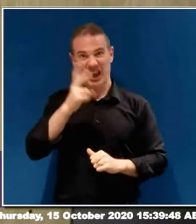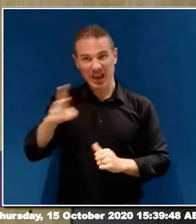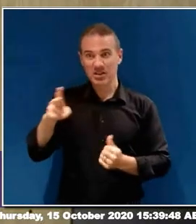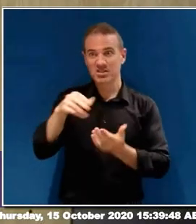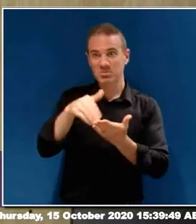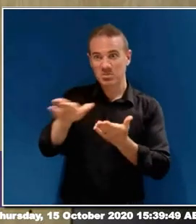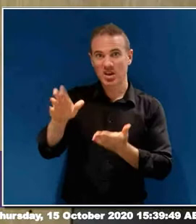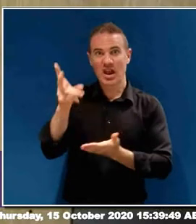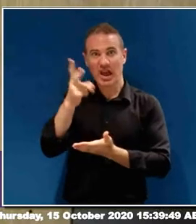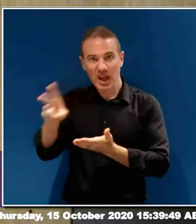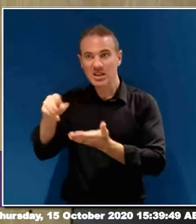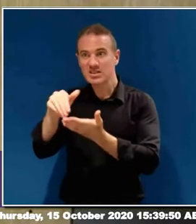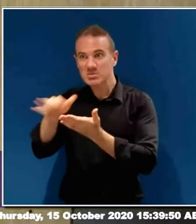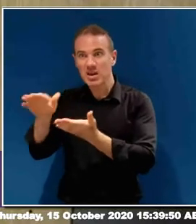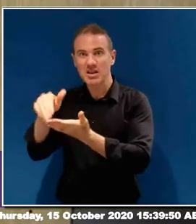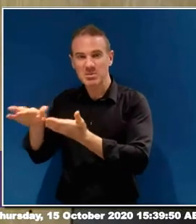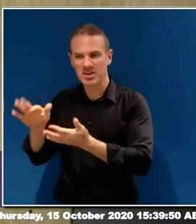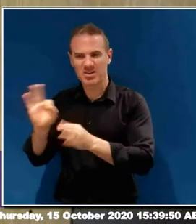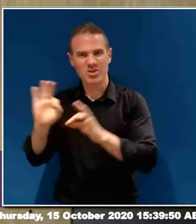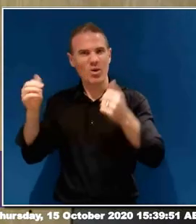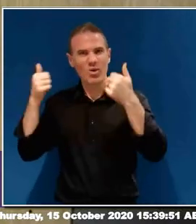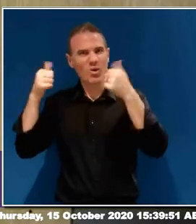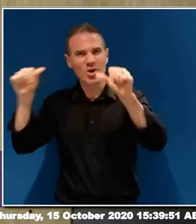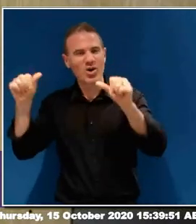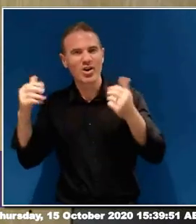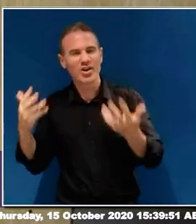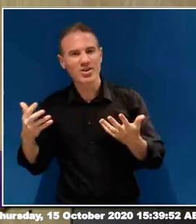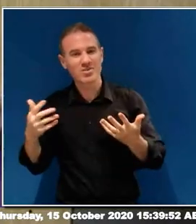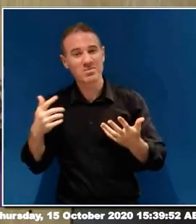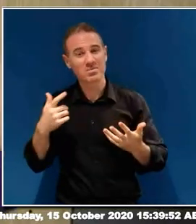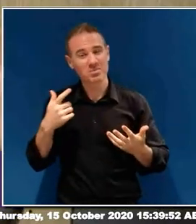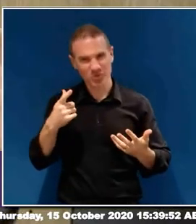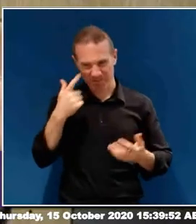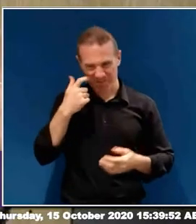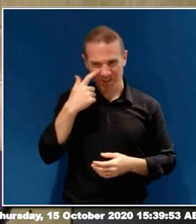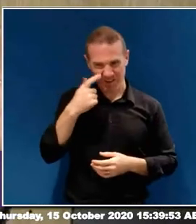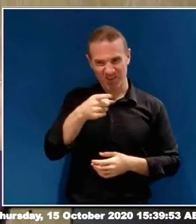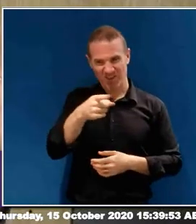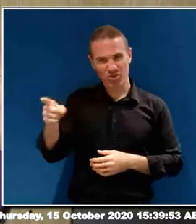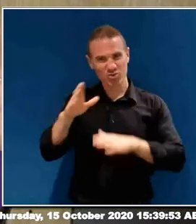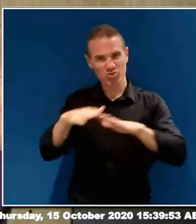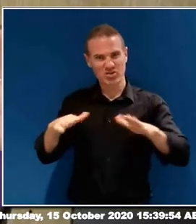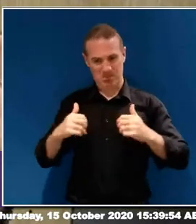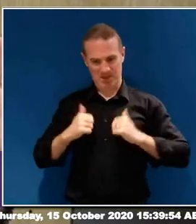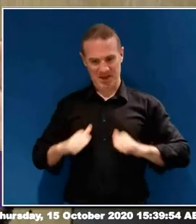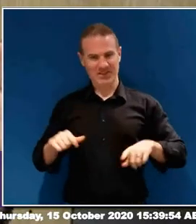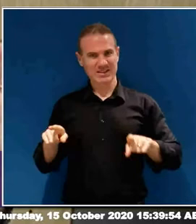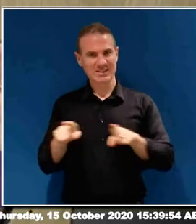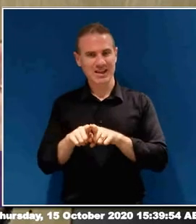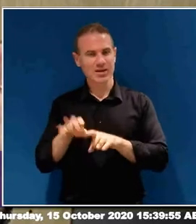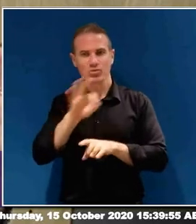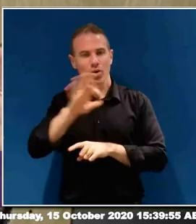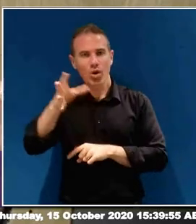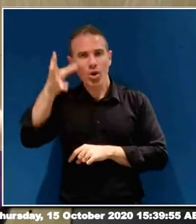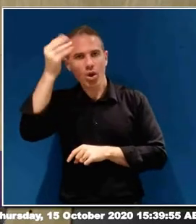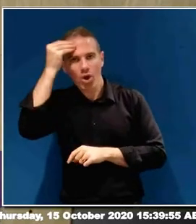the kids, that's where you find the over - the most over-representation of students with disability.